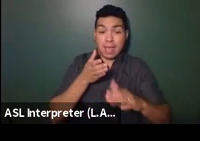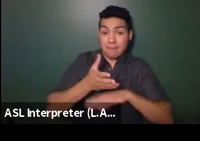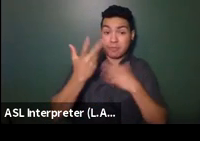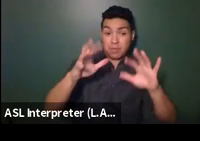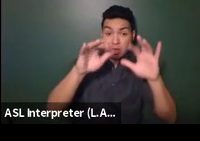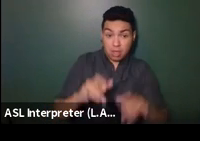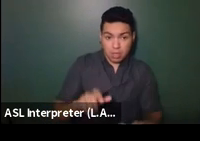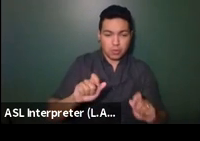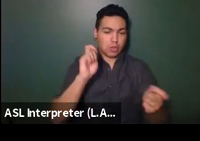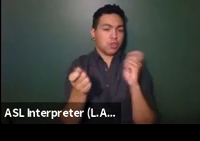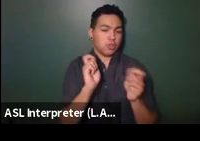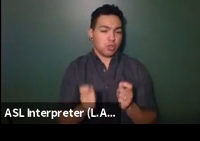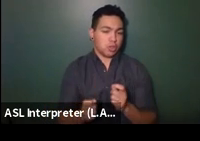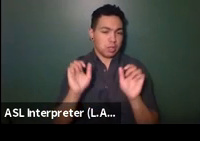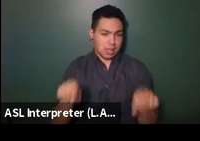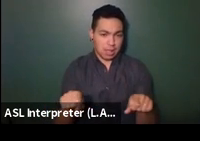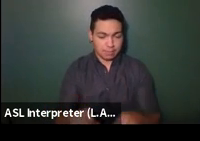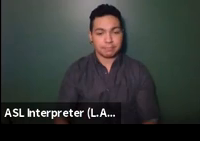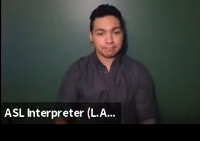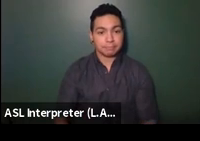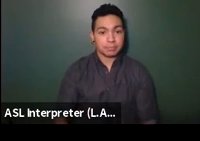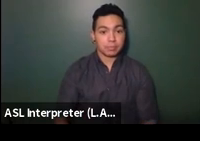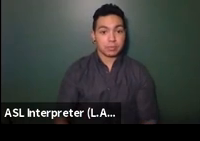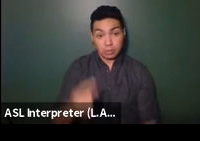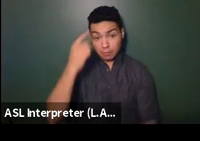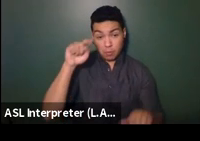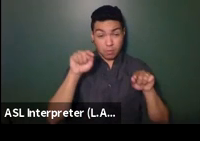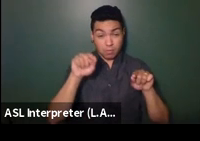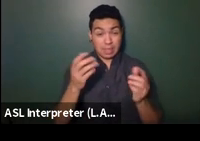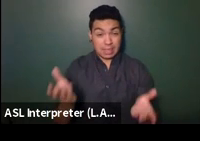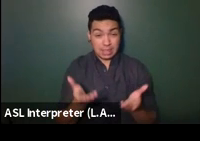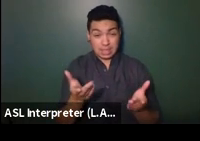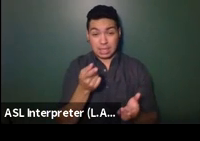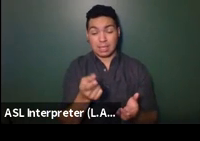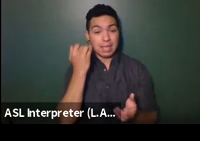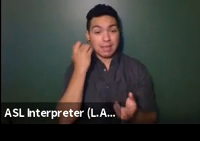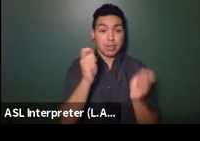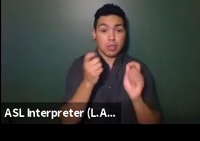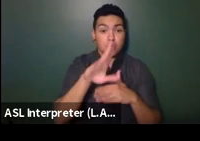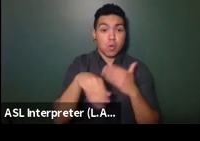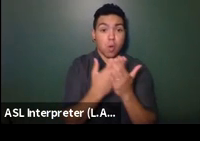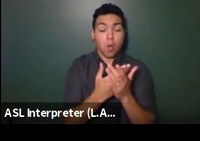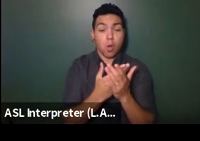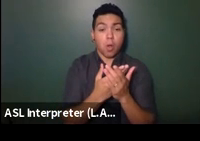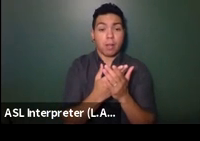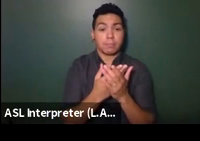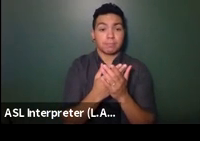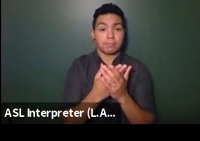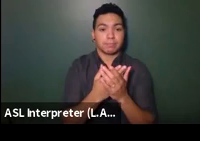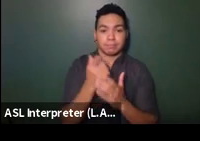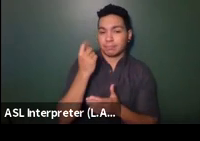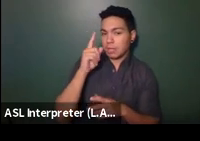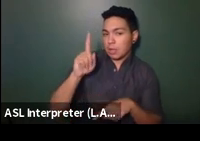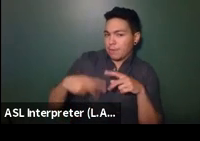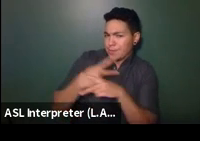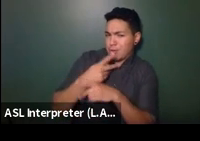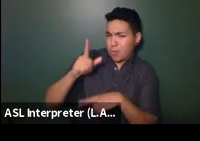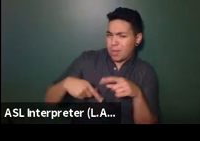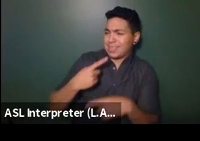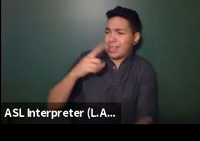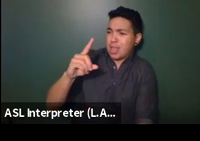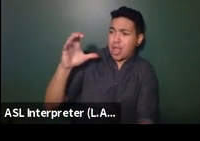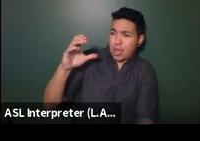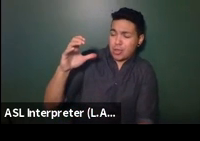ESD 189 - Amy Colburn: You can change it so the waiting on here. If I change this all too and I am I could not find why they said 100 was making them all, even